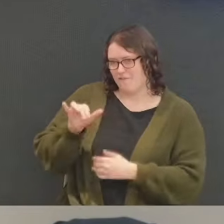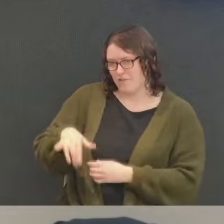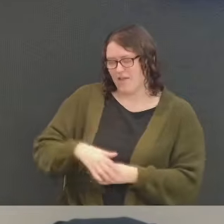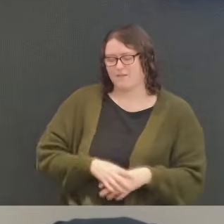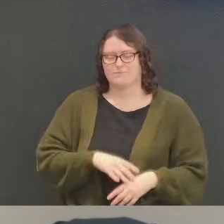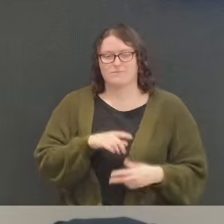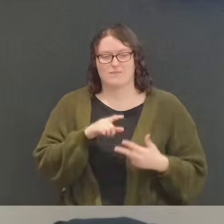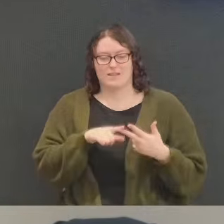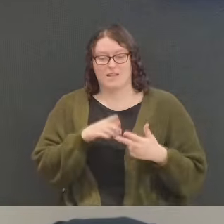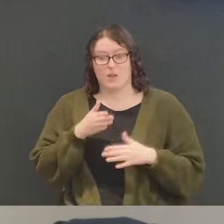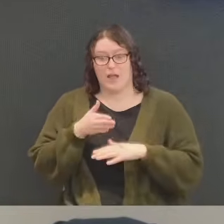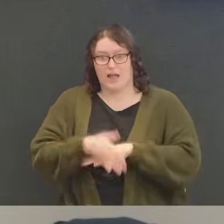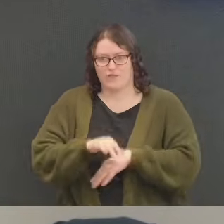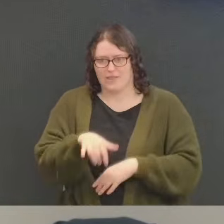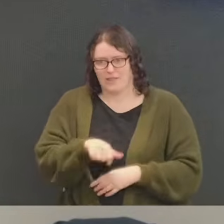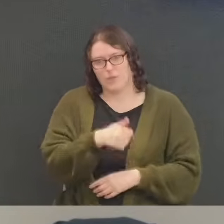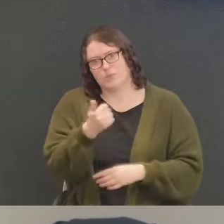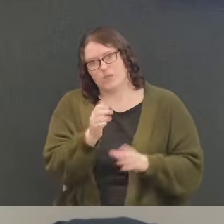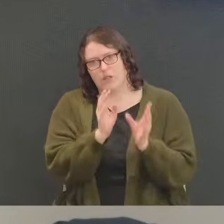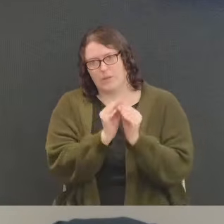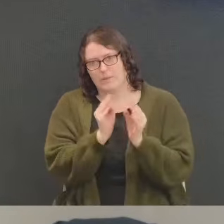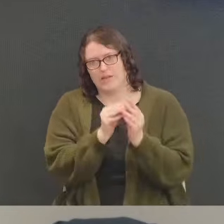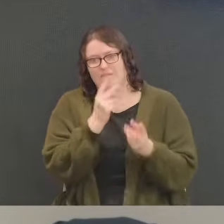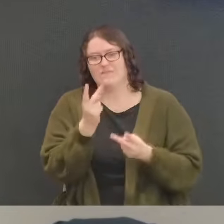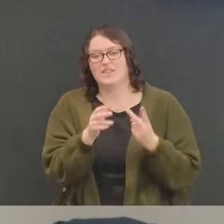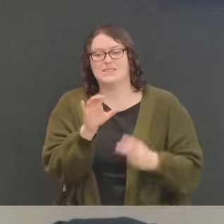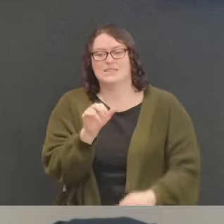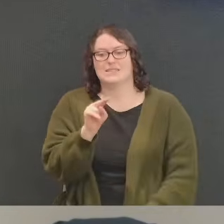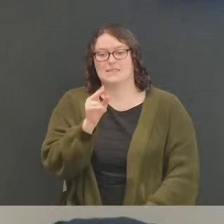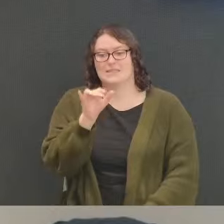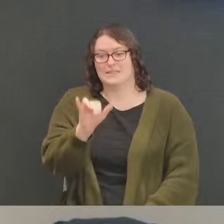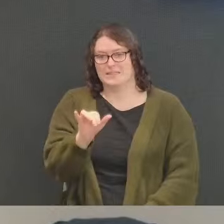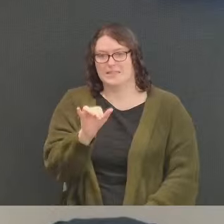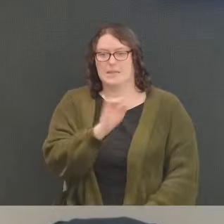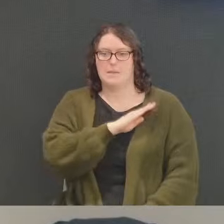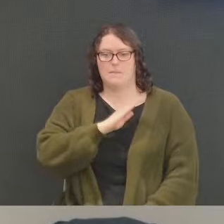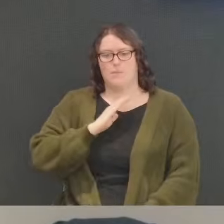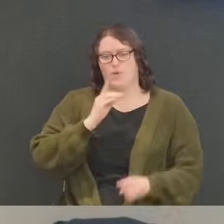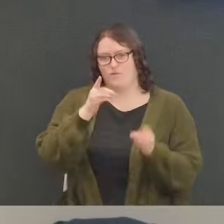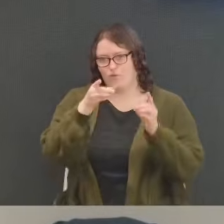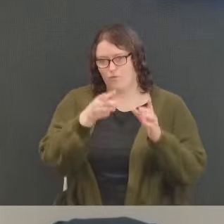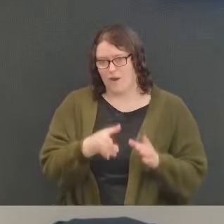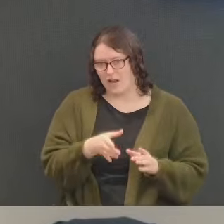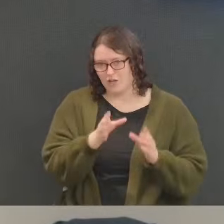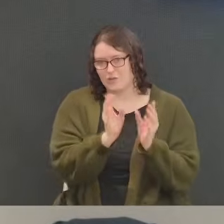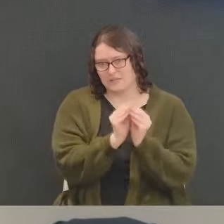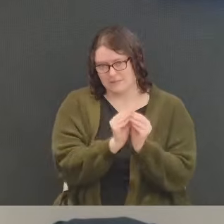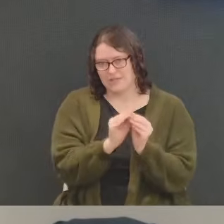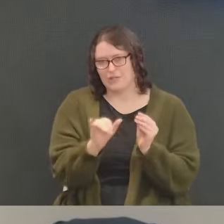we had another meeting the Visit Cincy Board of Directors meeting. And they indicated there